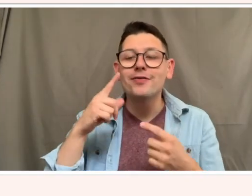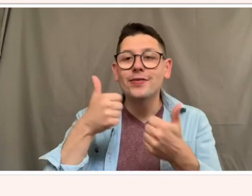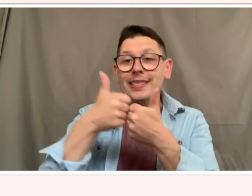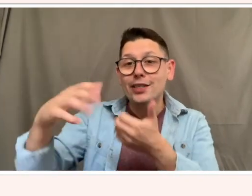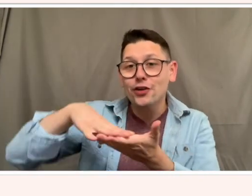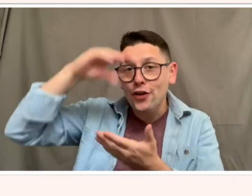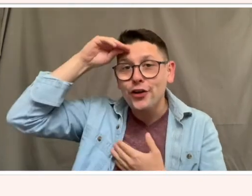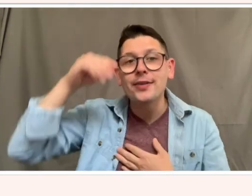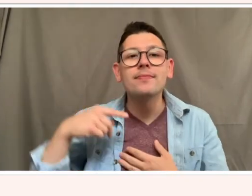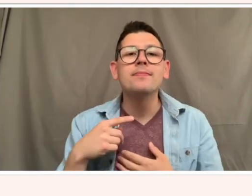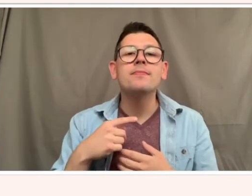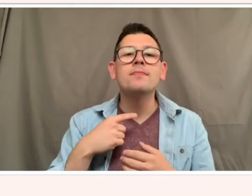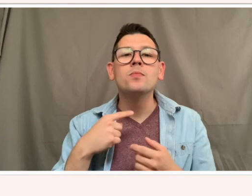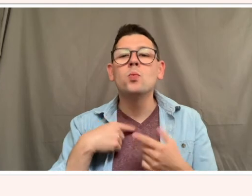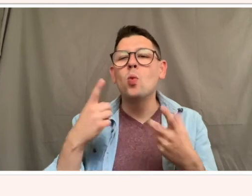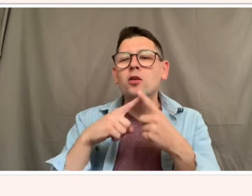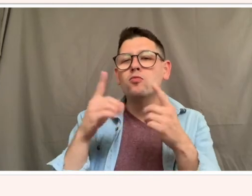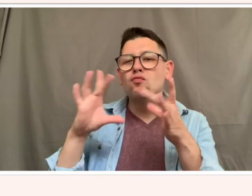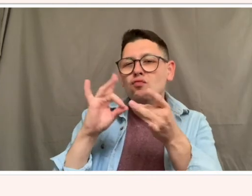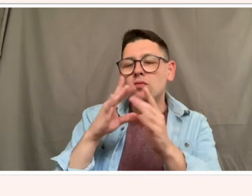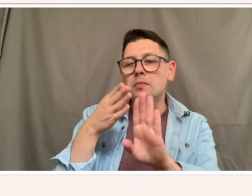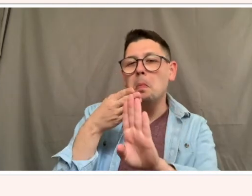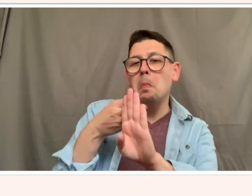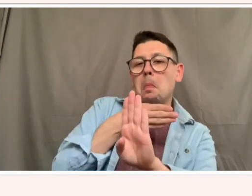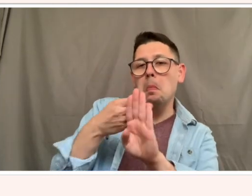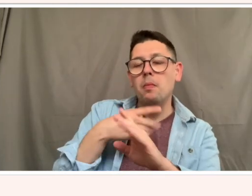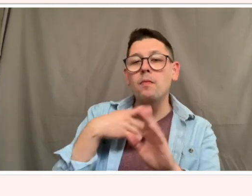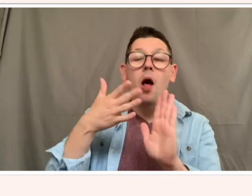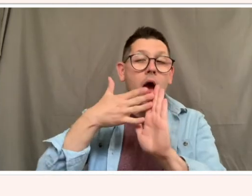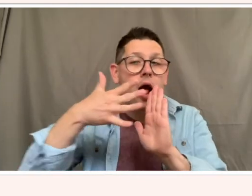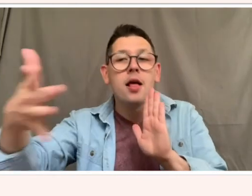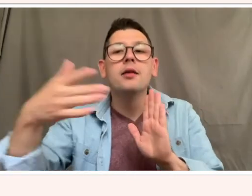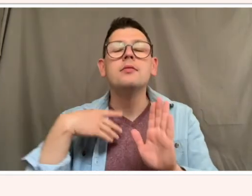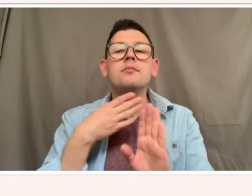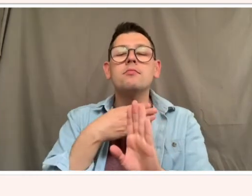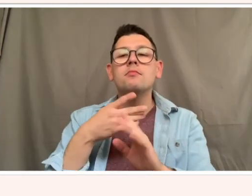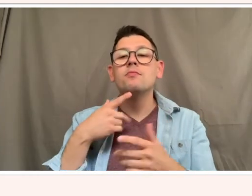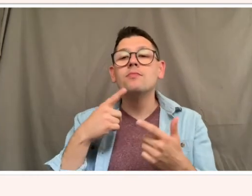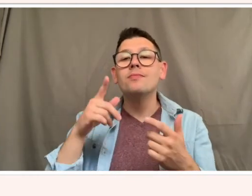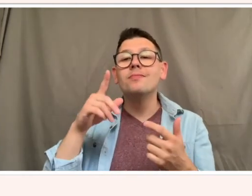It's been very interesting experience with distance learning, so I'd like to give you